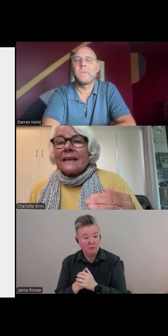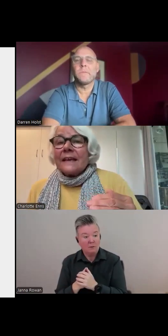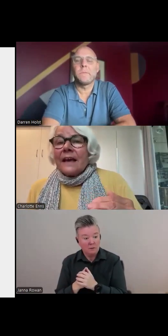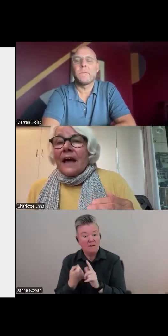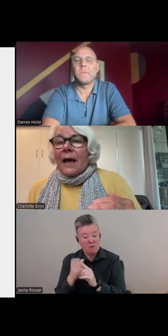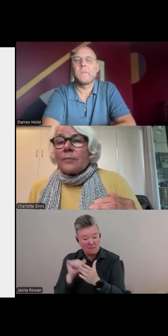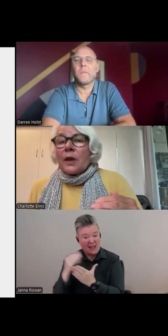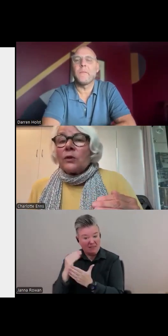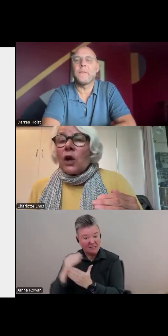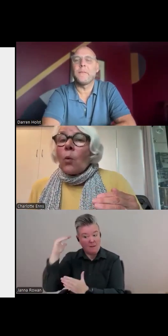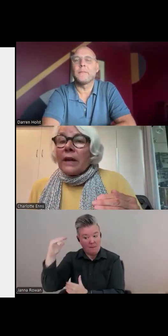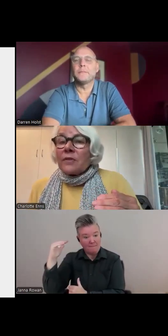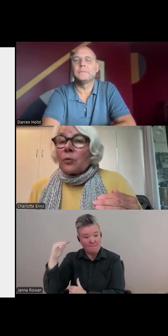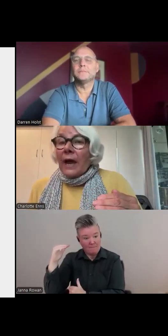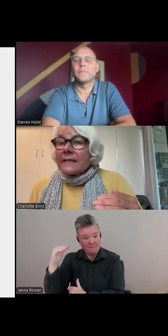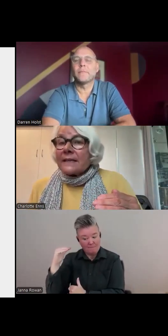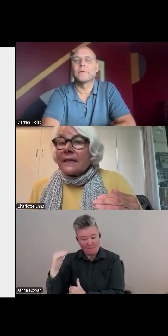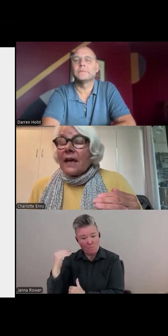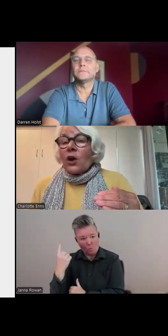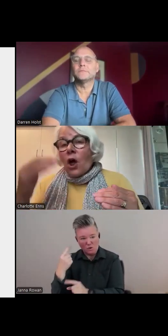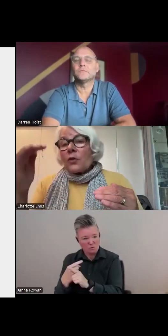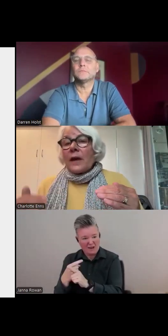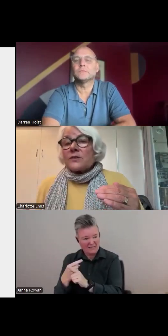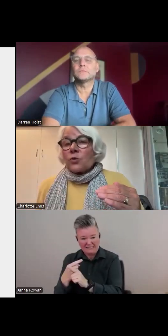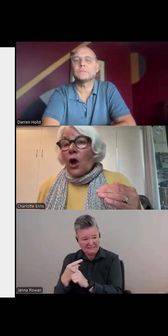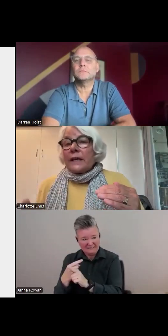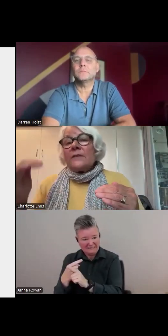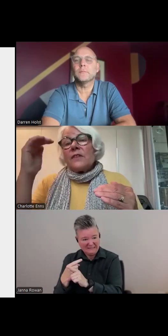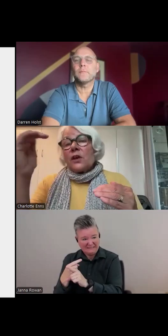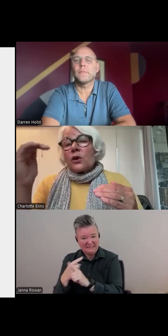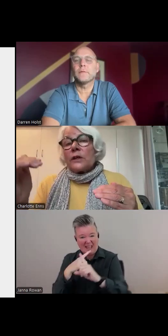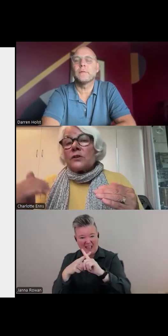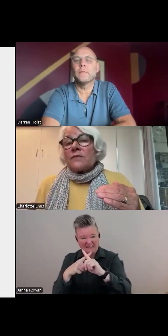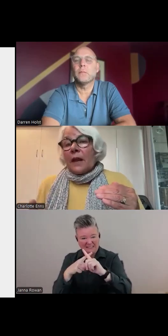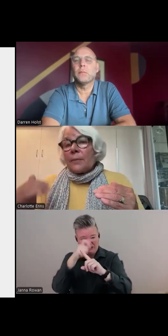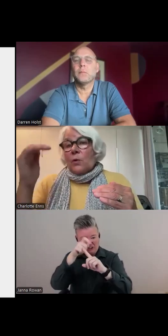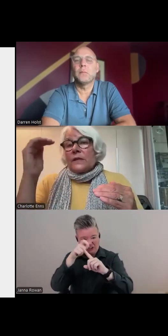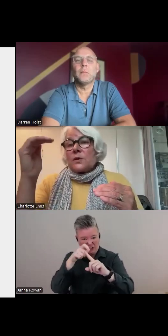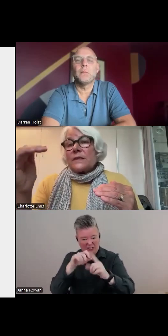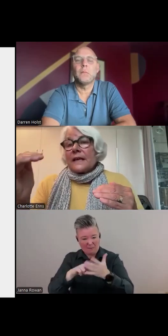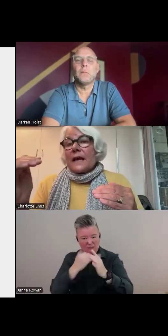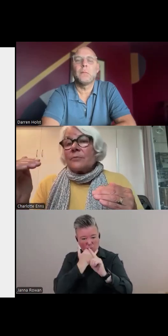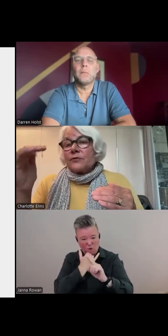going through that list, they only got one of them right and all the rest wrong. Even the earlier developing